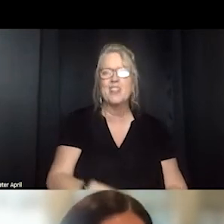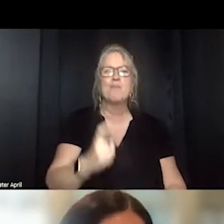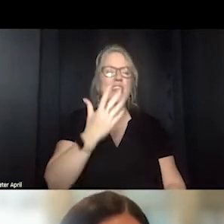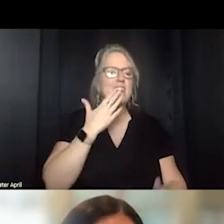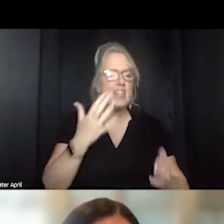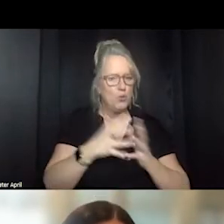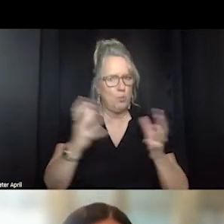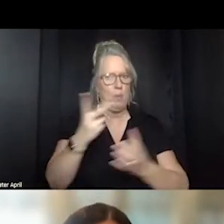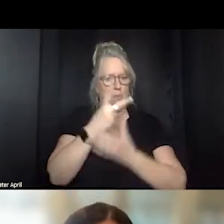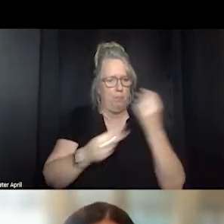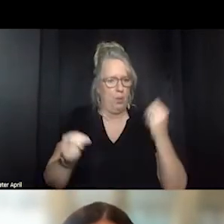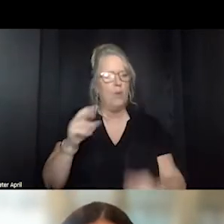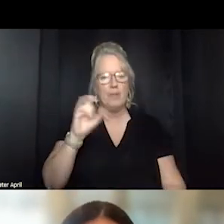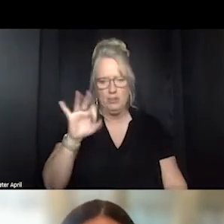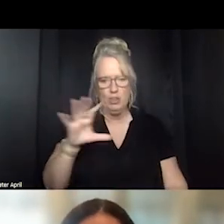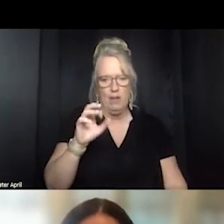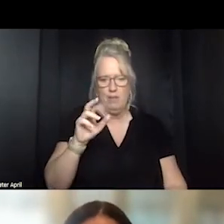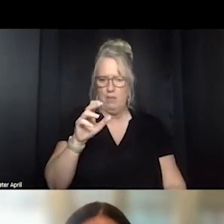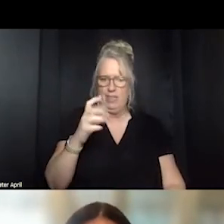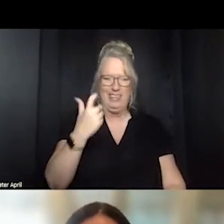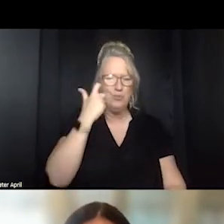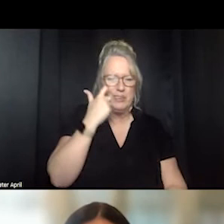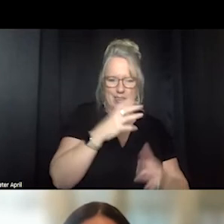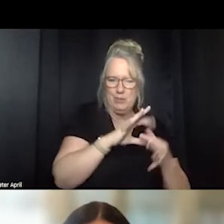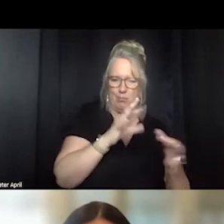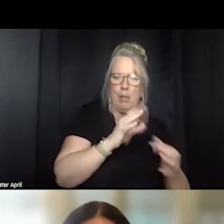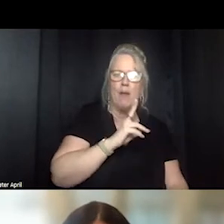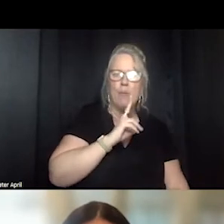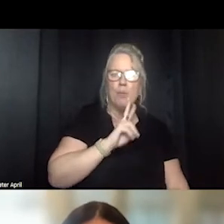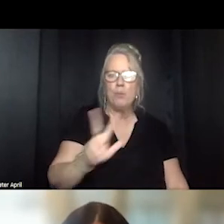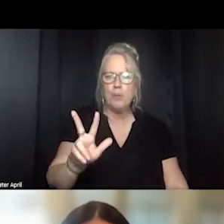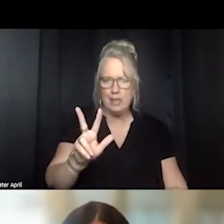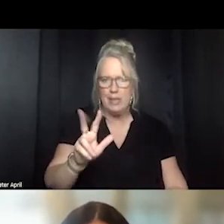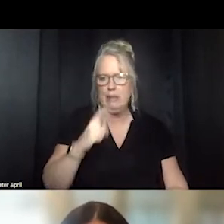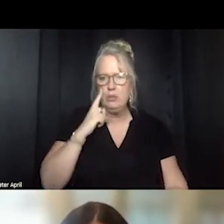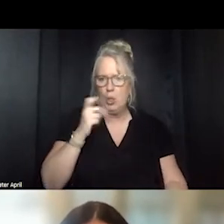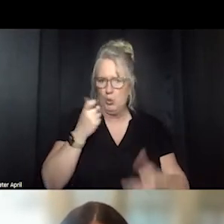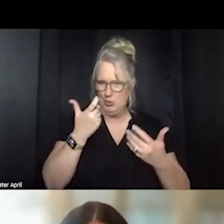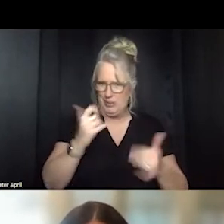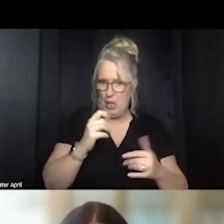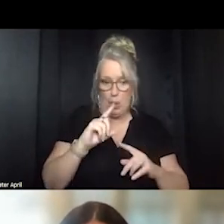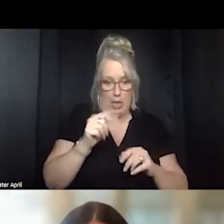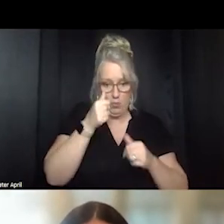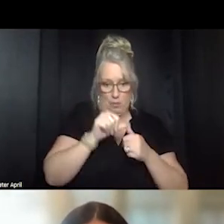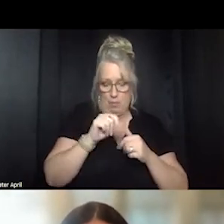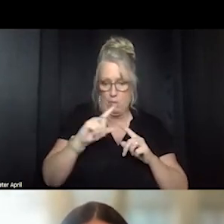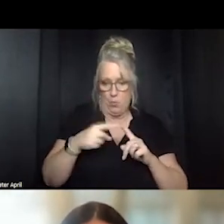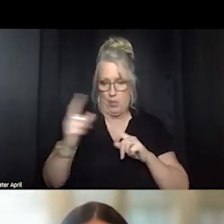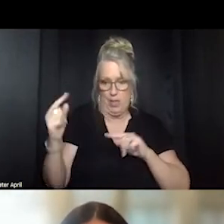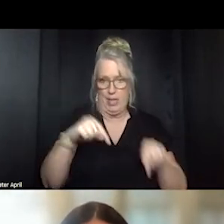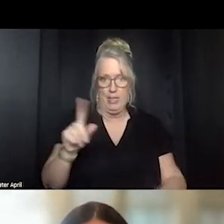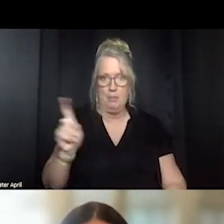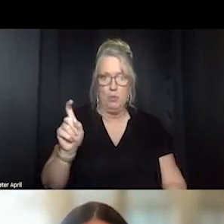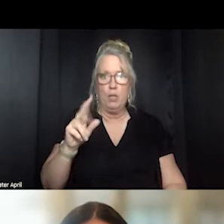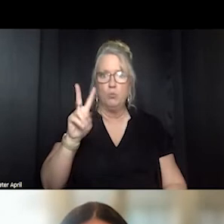BOTH. JEFF REFERENCED 3 YEAR OLD EARLIER. JUST TO PUSH THIS TO THE LIMIT HERE. IN 2009 WITH MAGELLAN